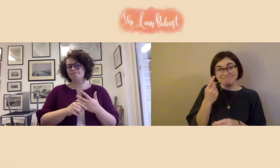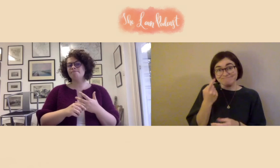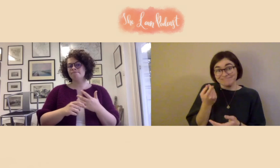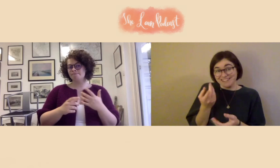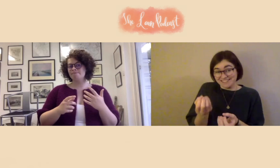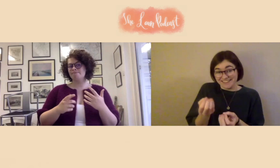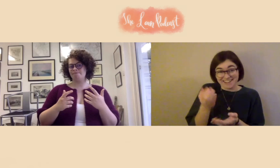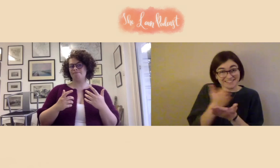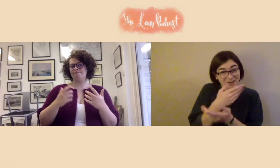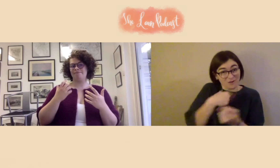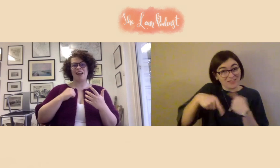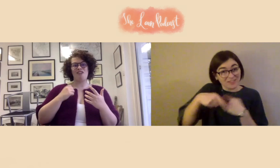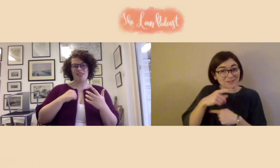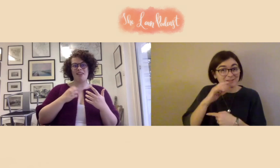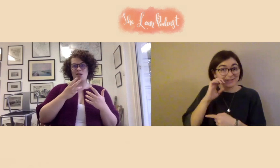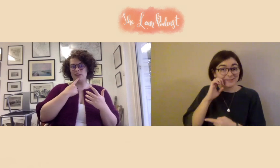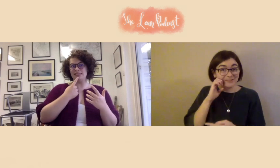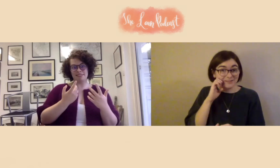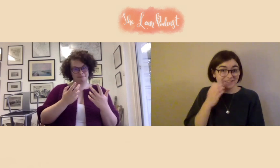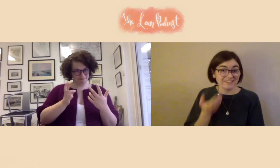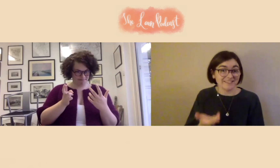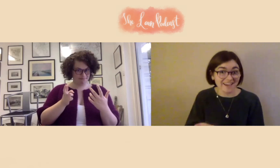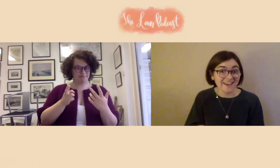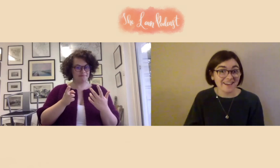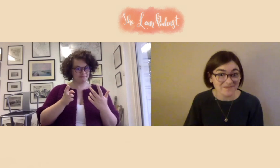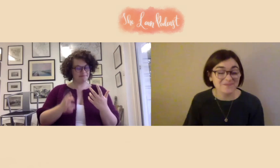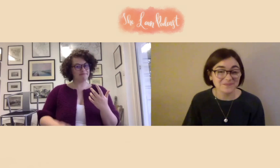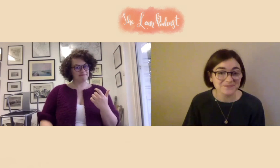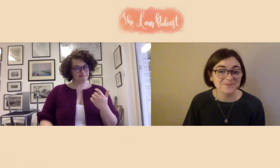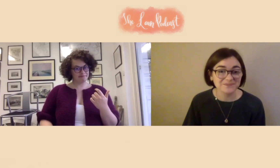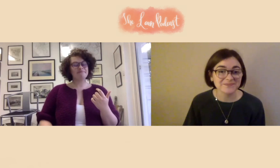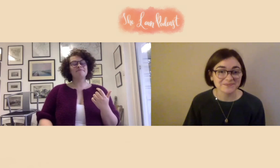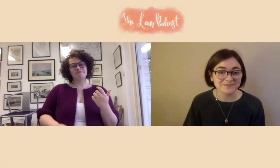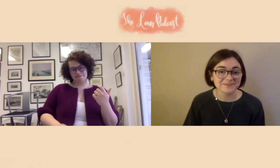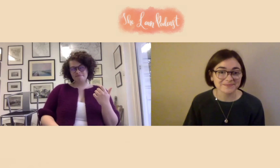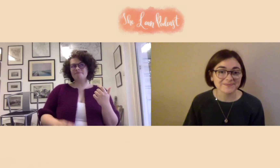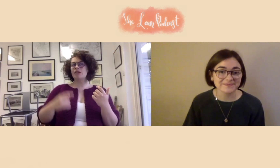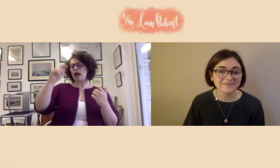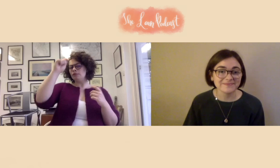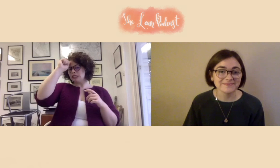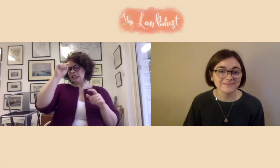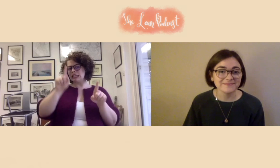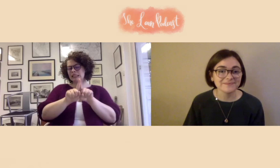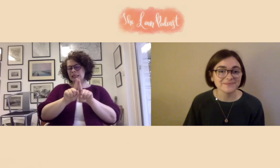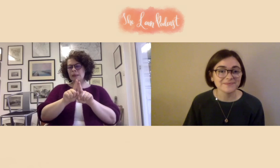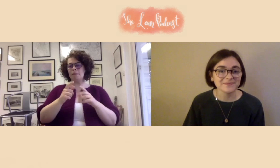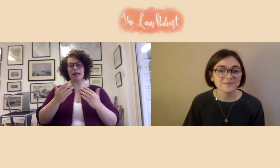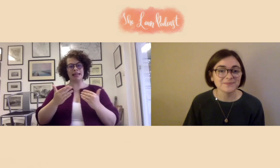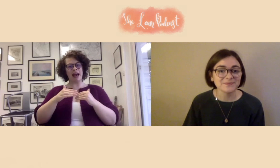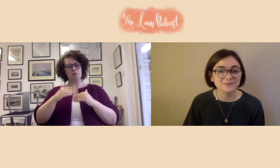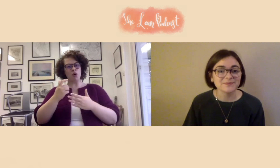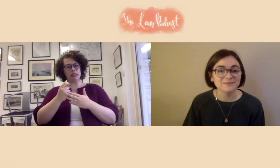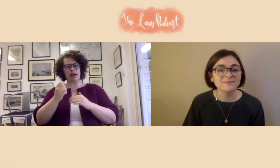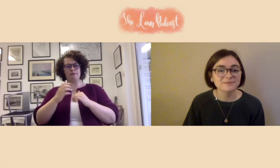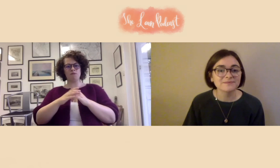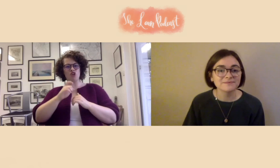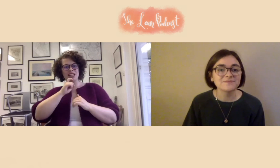But without that, that's gone, how do we replace that in this new world that we're interpreting in? You know, I find it really interesting